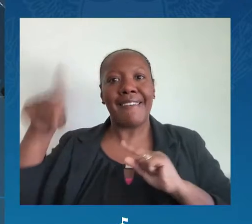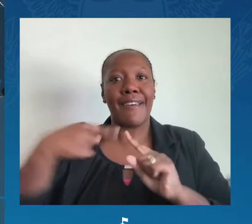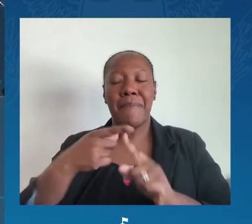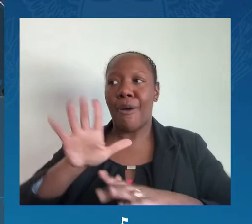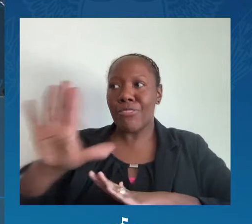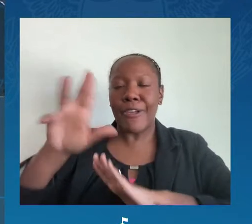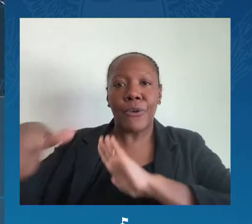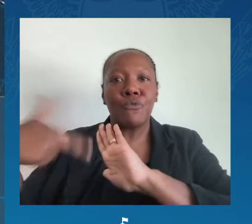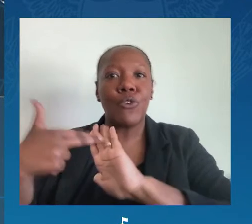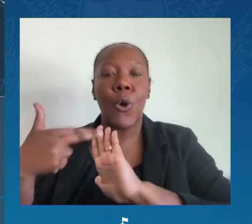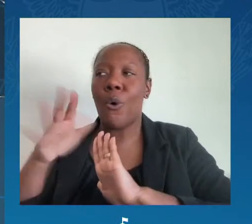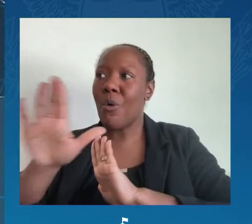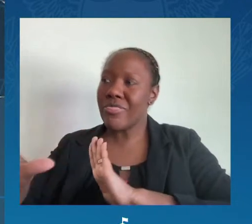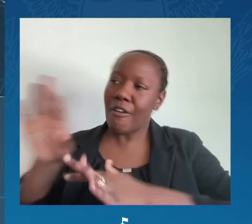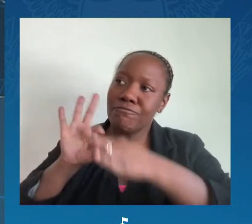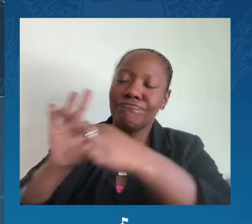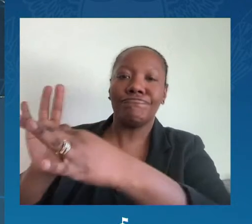with the continent that we have all come from.